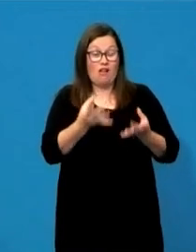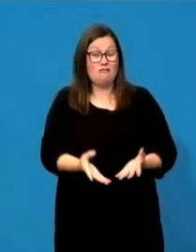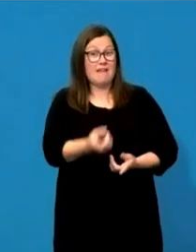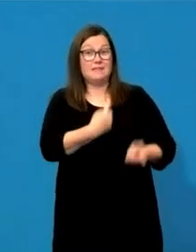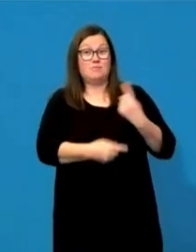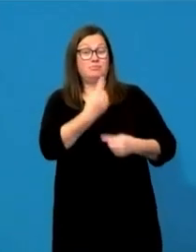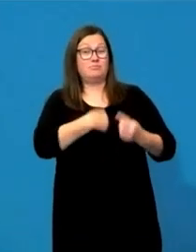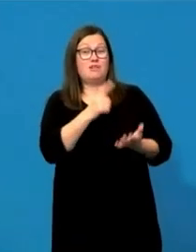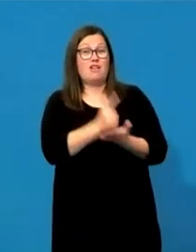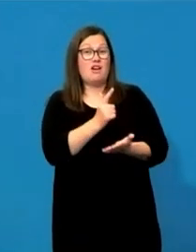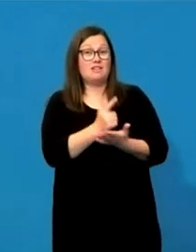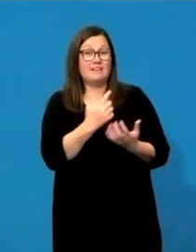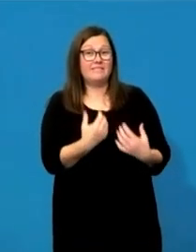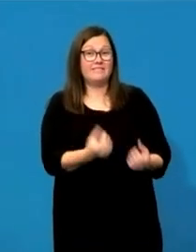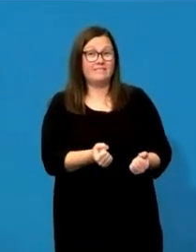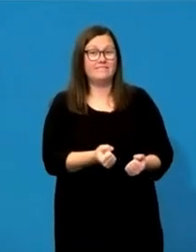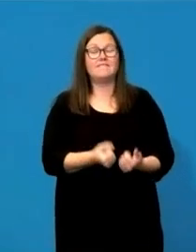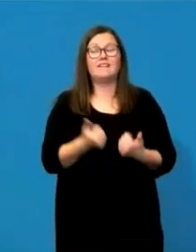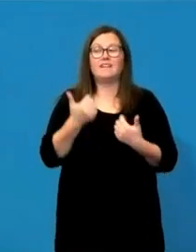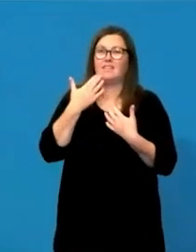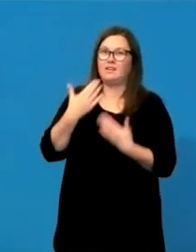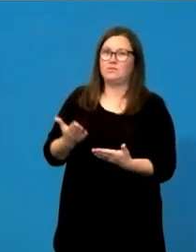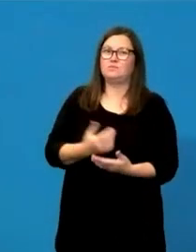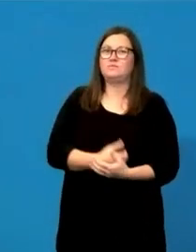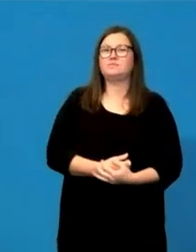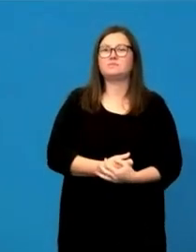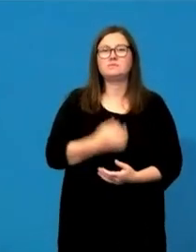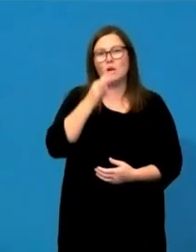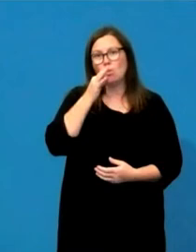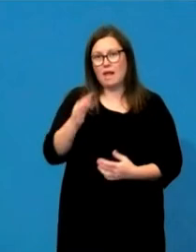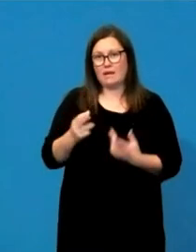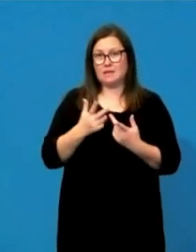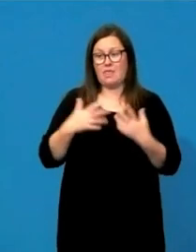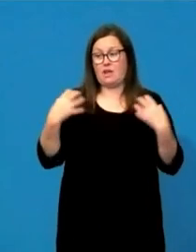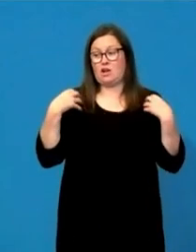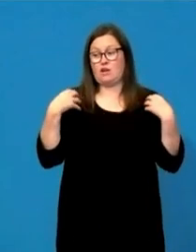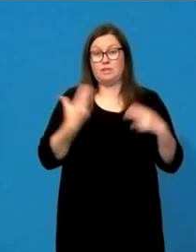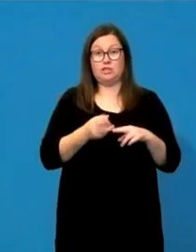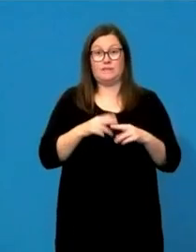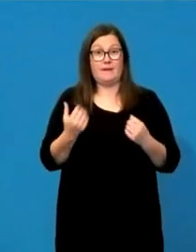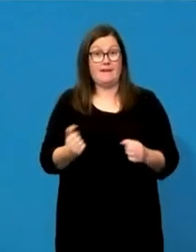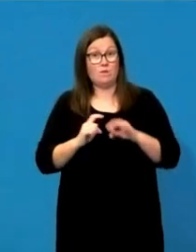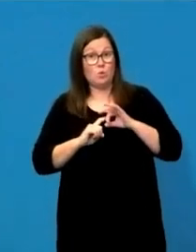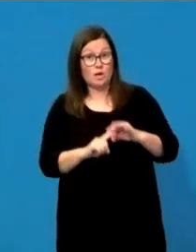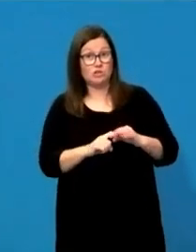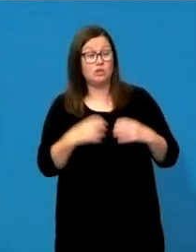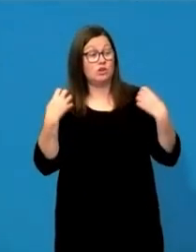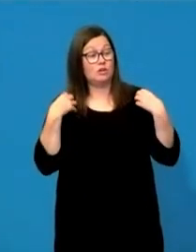I will ask the other Commissioners if they have any questions for you, and I will ask Commissioner Mason first. Yeah, thank you, Chair.